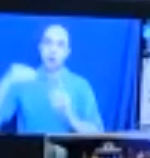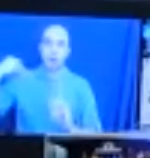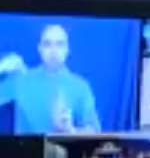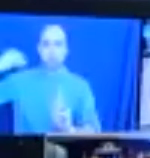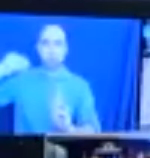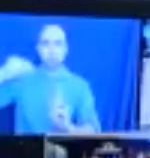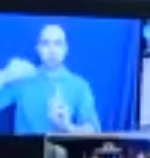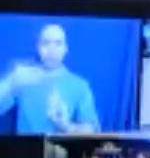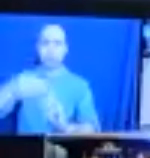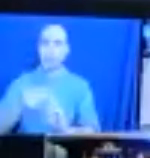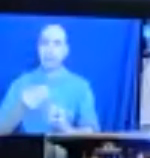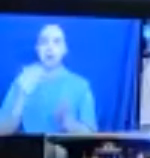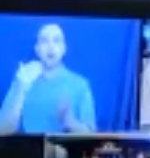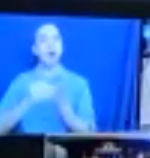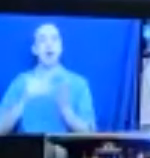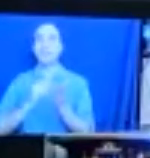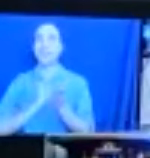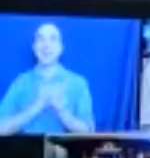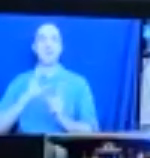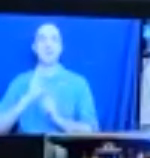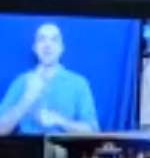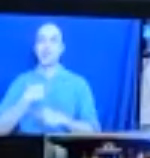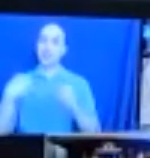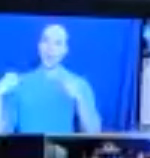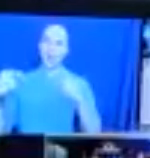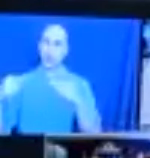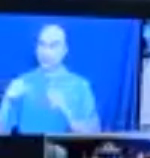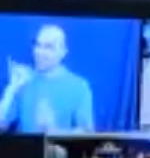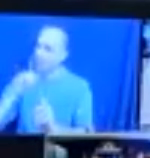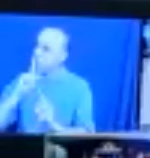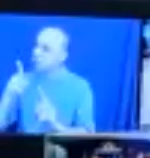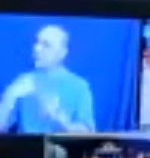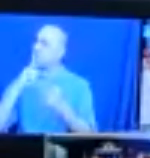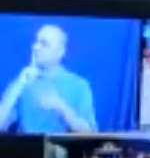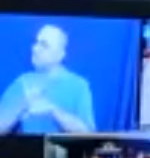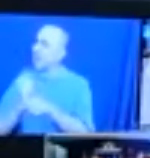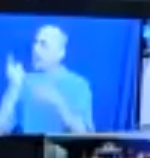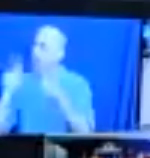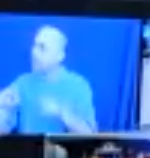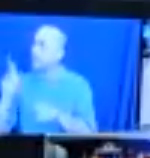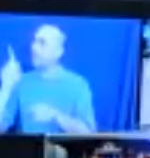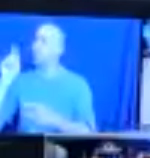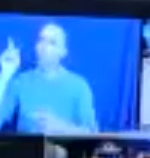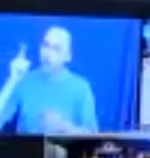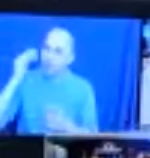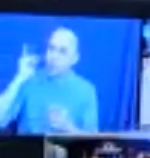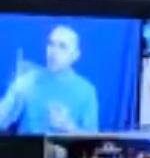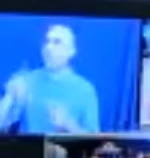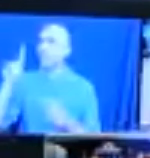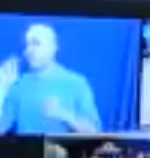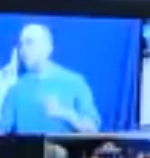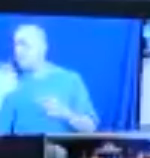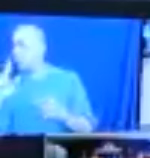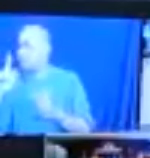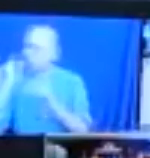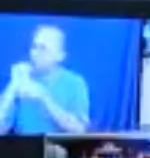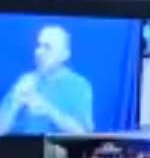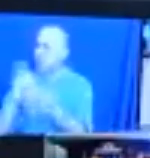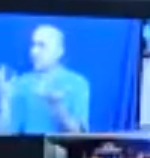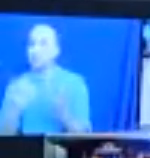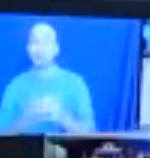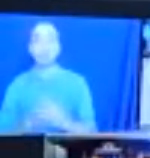FOR ME IT'S LIKE, OF COURSE I KNOW THE PRACTICAL ARTS AND